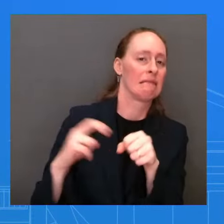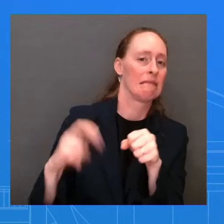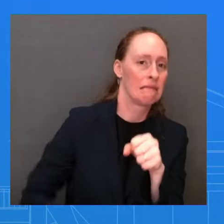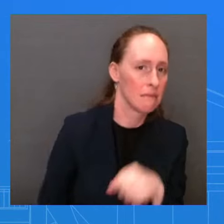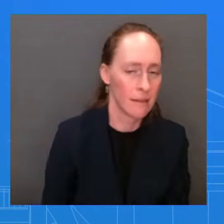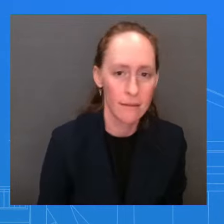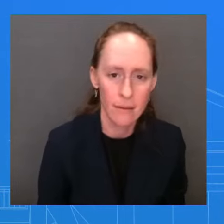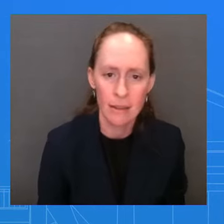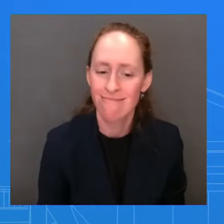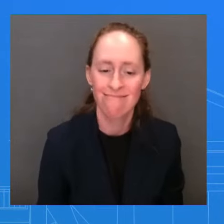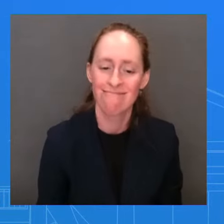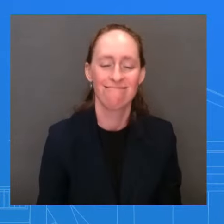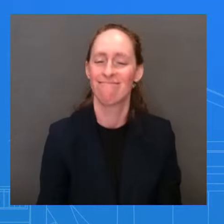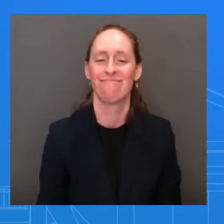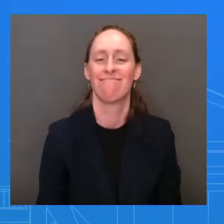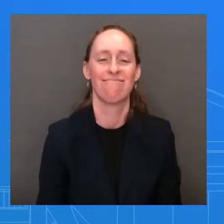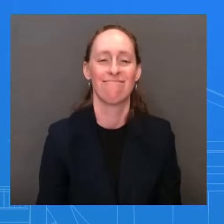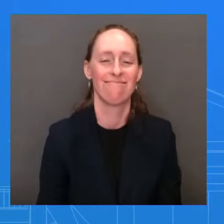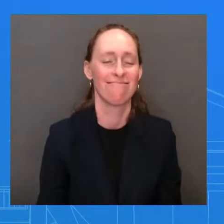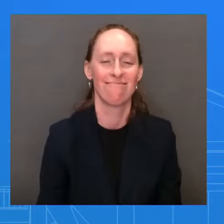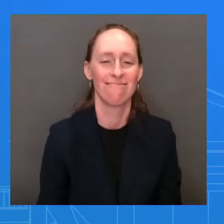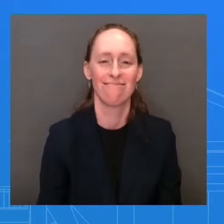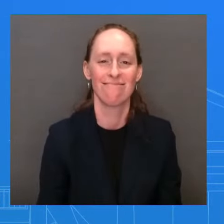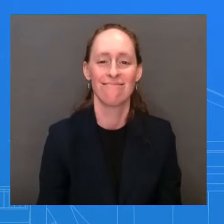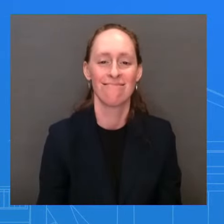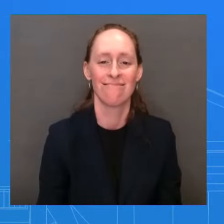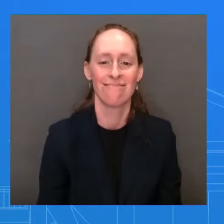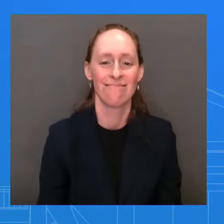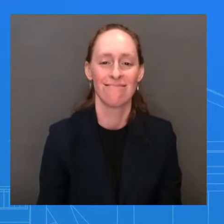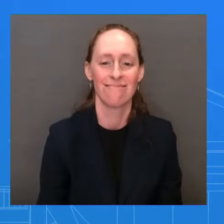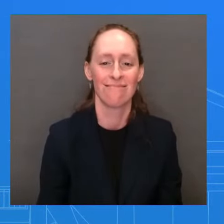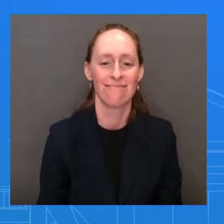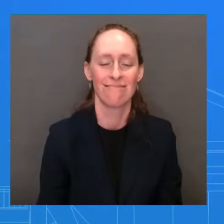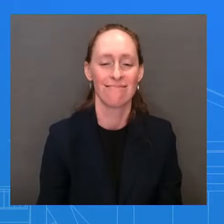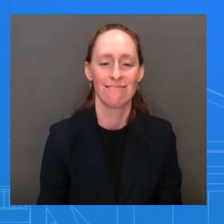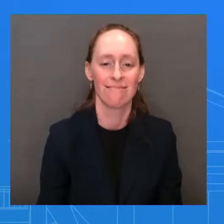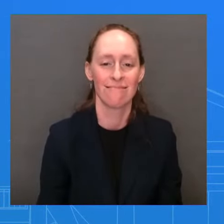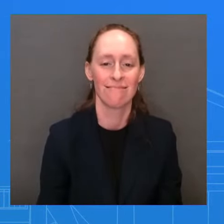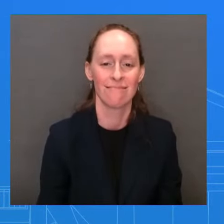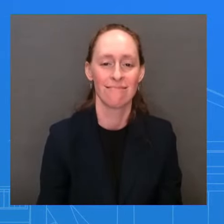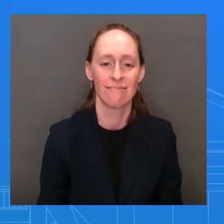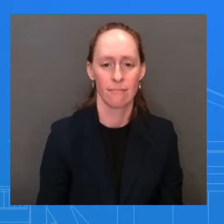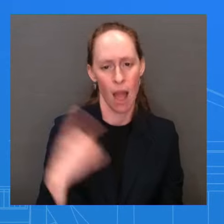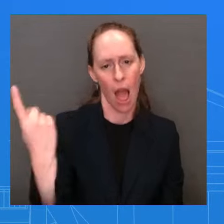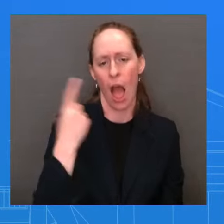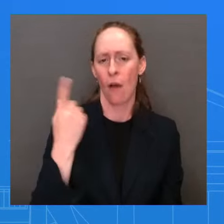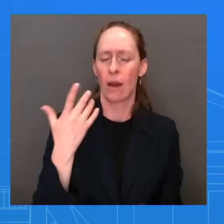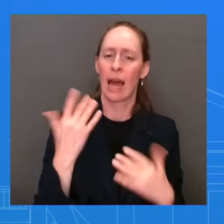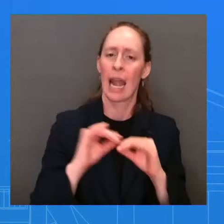She extended her stay here to do this job. And I'll just add that the suggestion